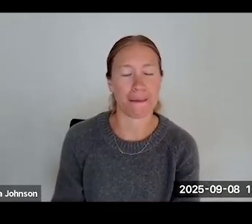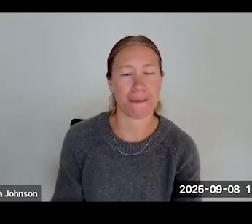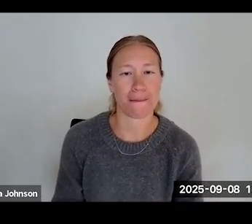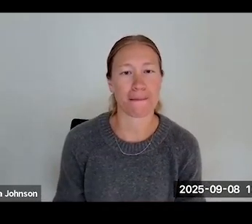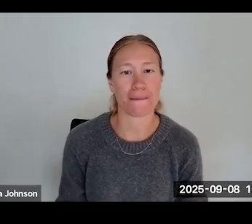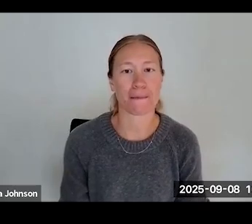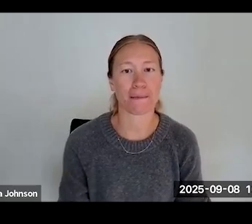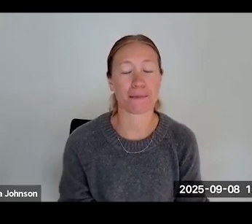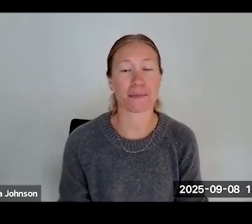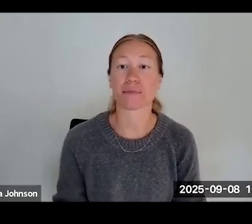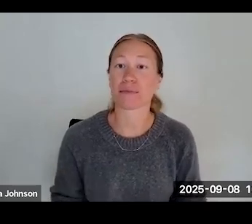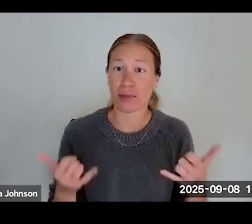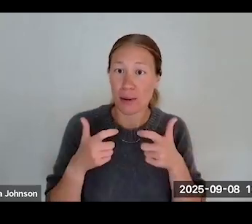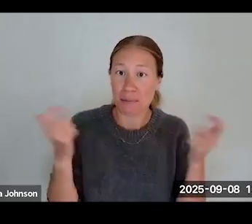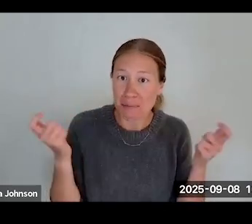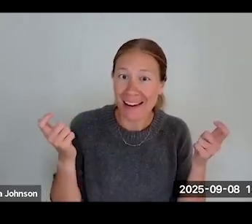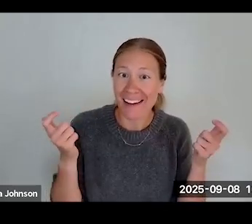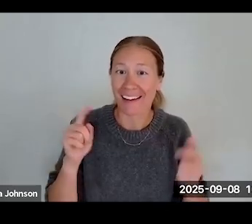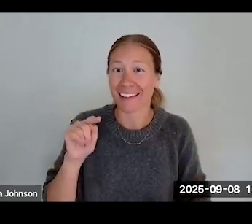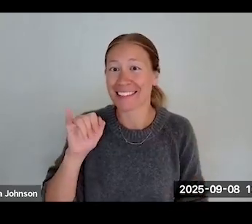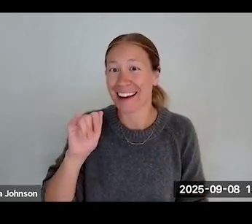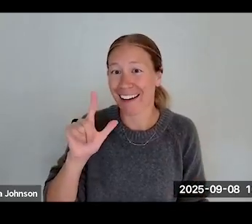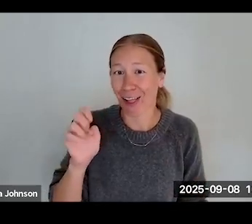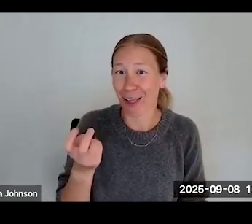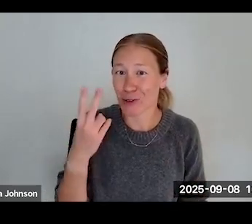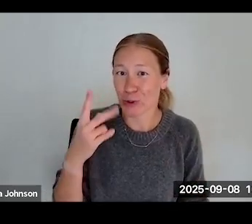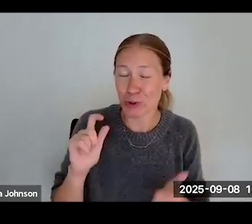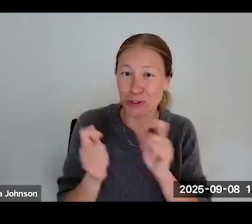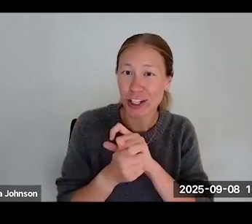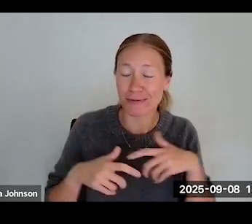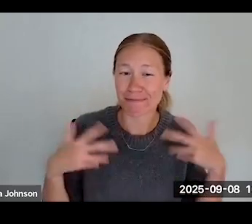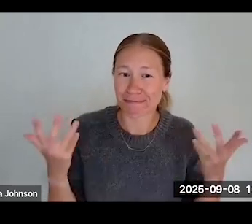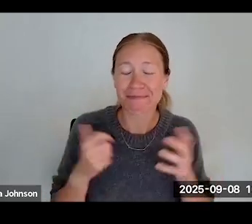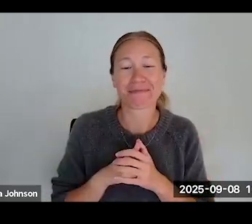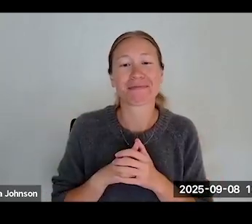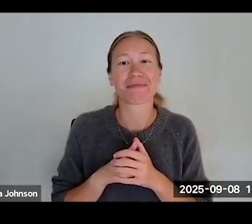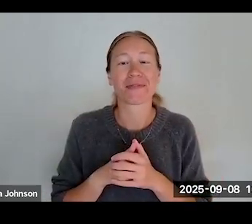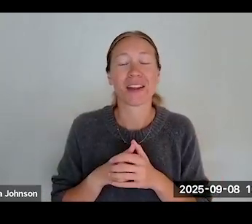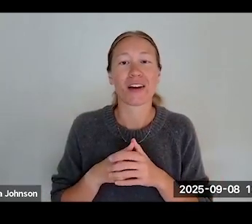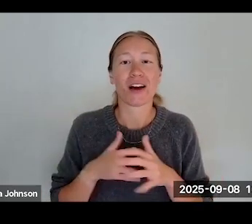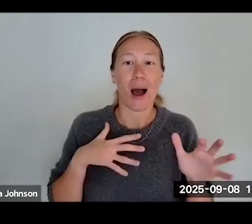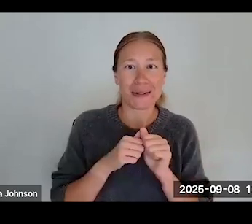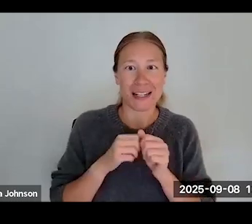So what were some of the major Title II changes? The new updates to the regulations are not the full makeup